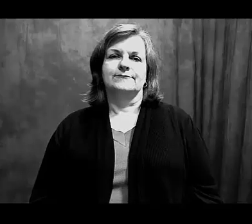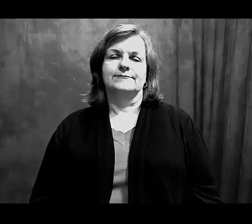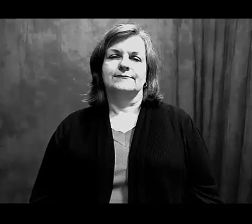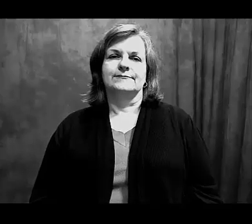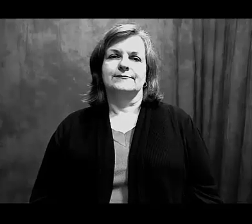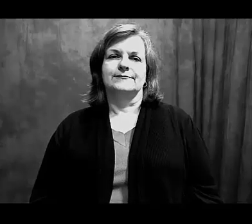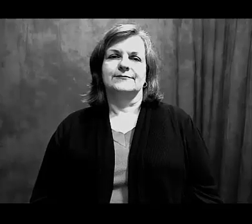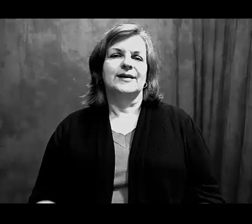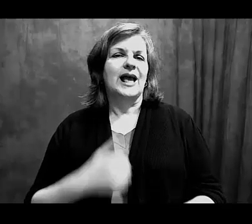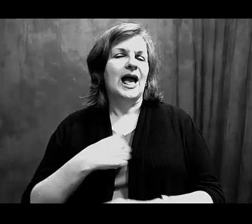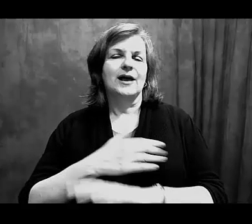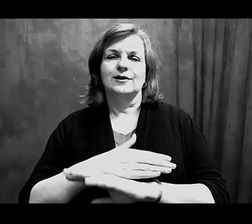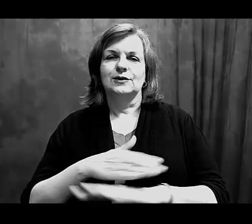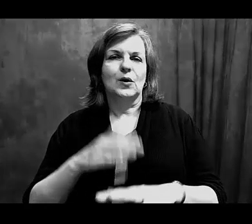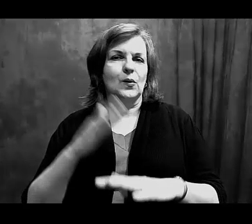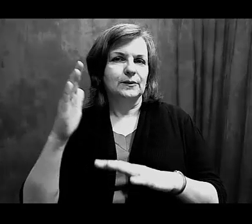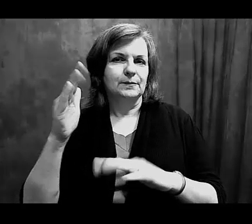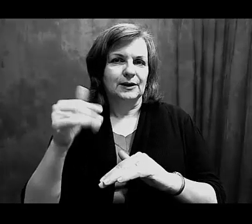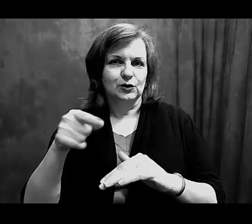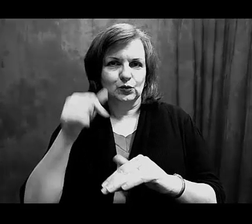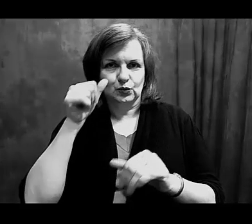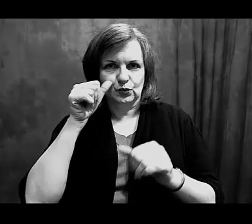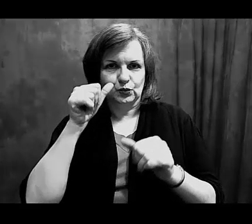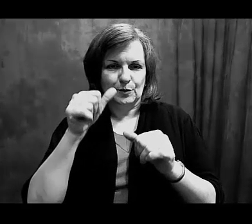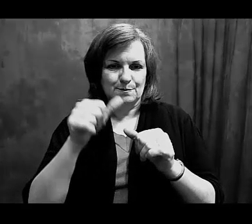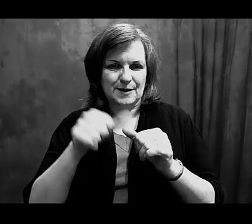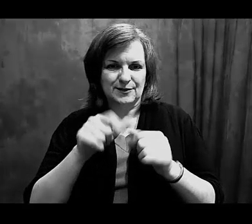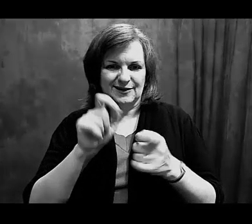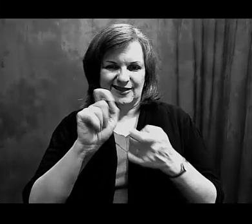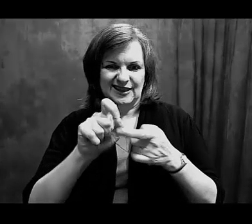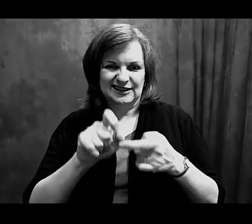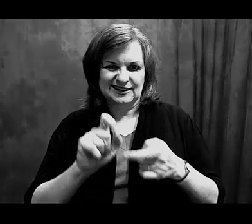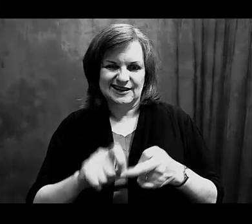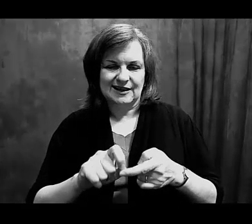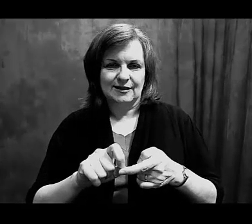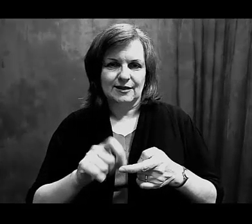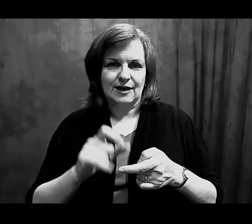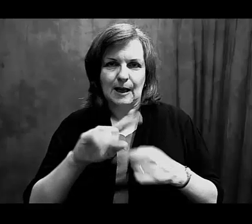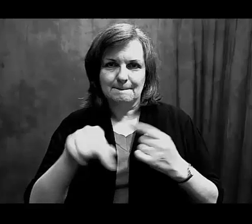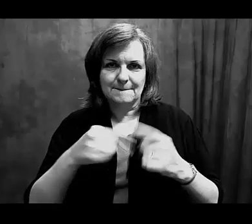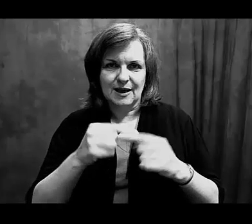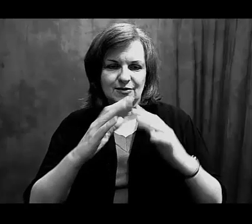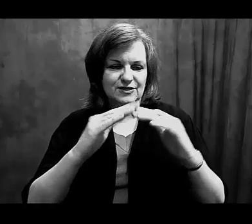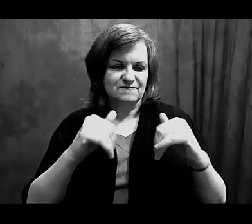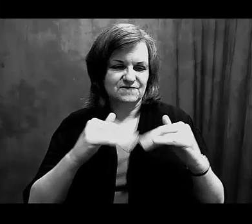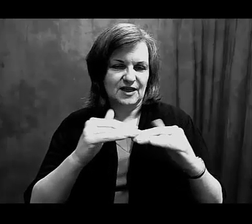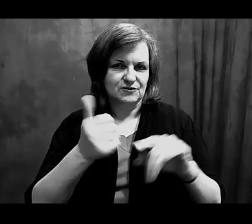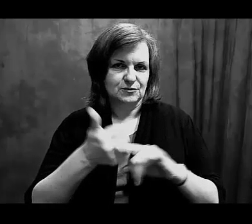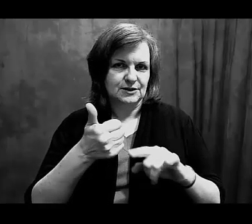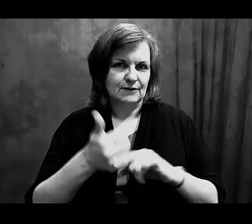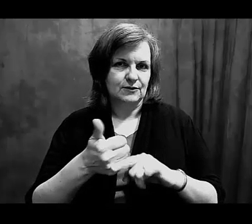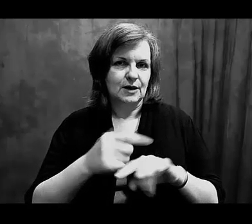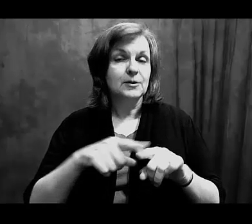so these are AV valves some of you know them as